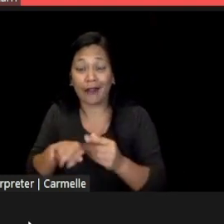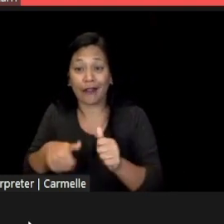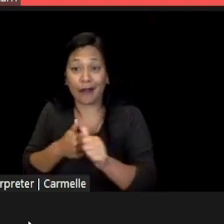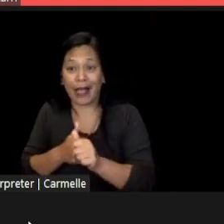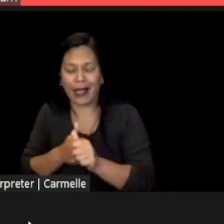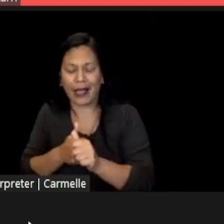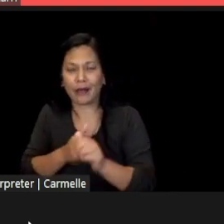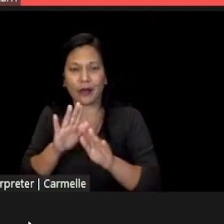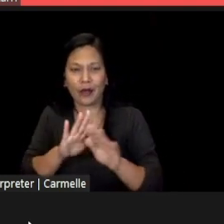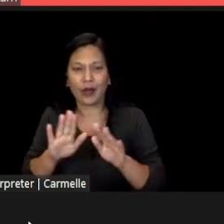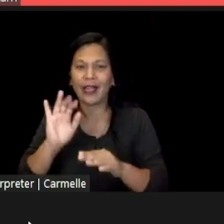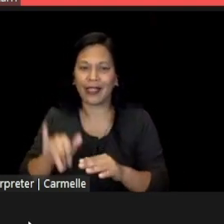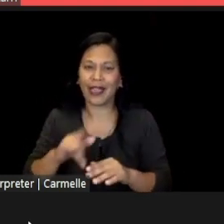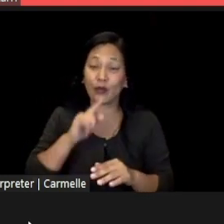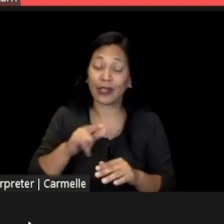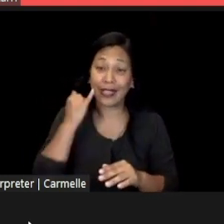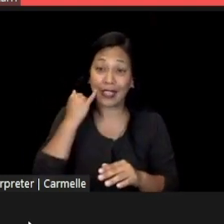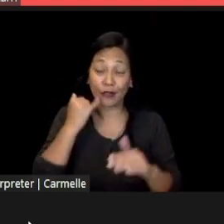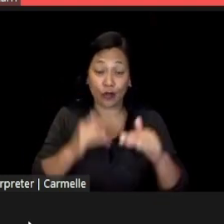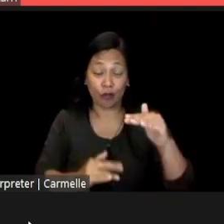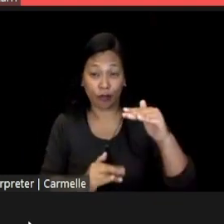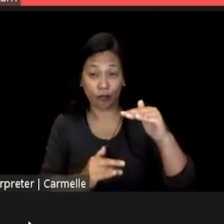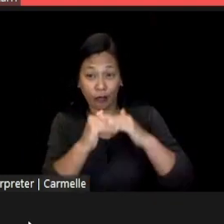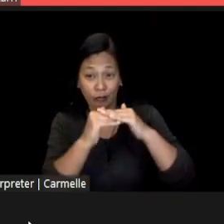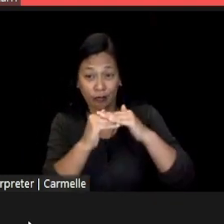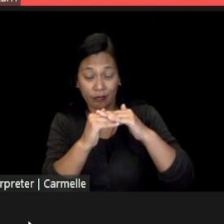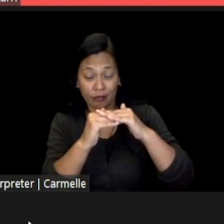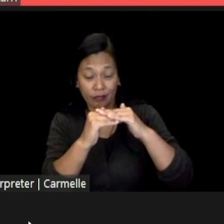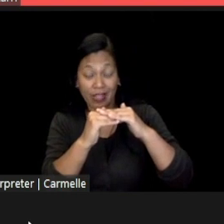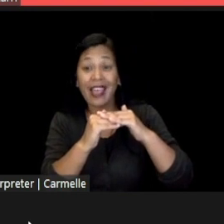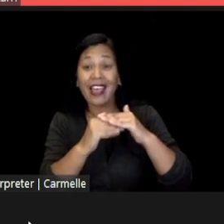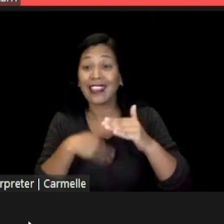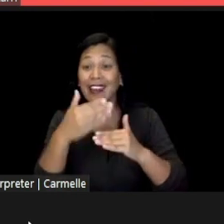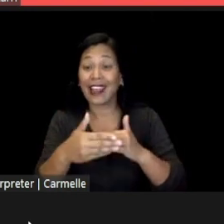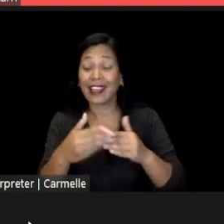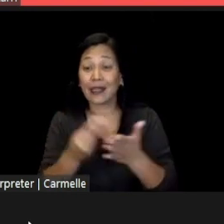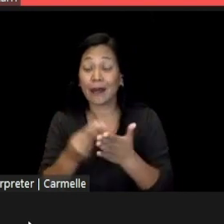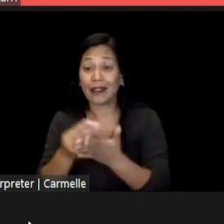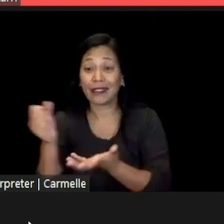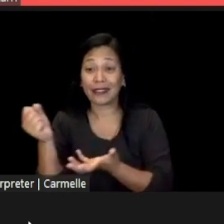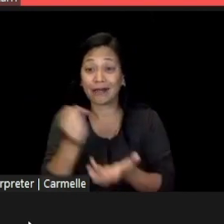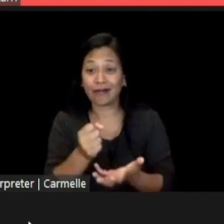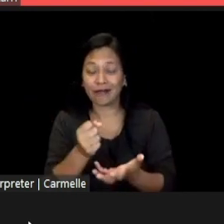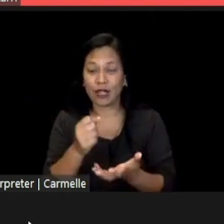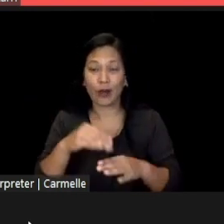That's what the grind means. As soon as you get to a certain amount, the next amount you get will diminish your previous amounts.